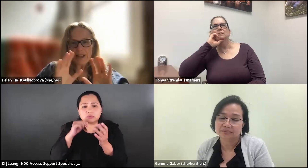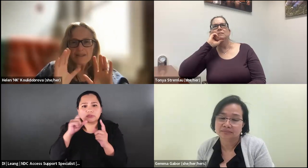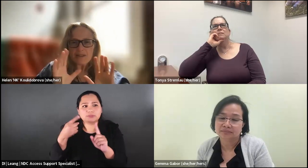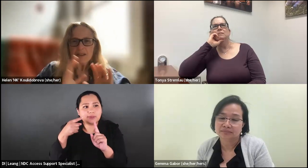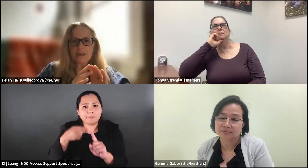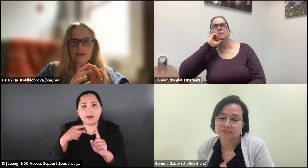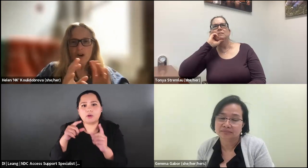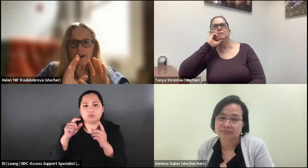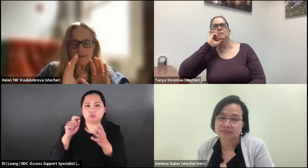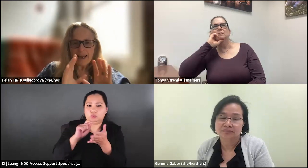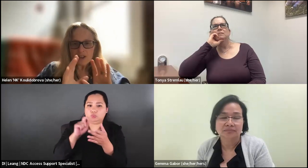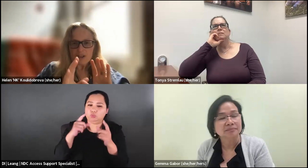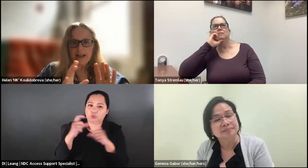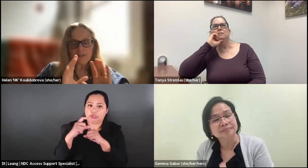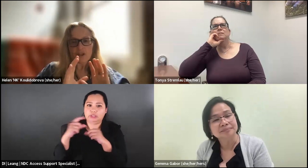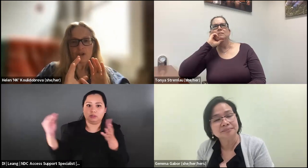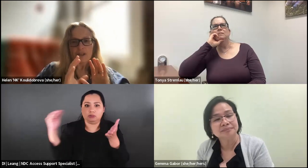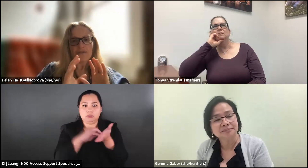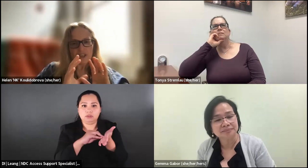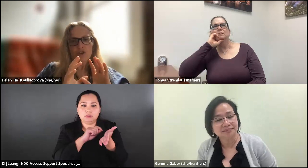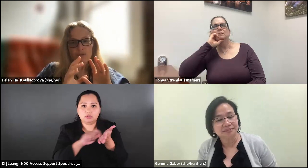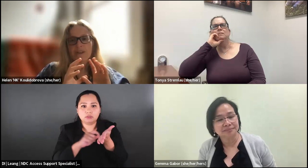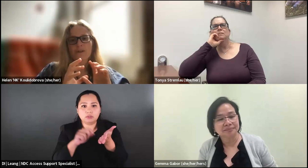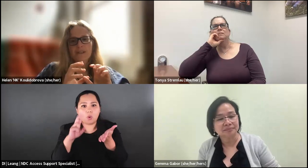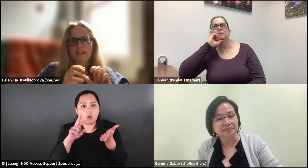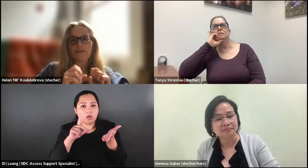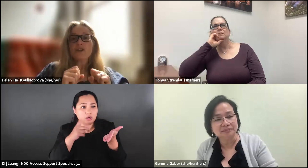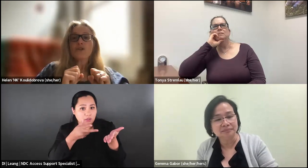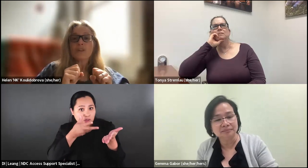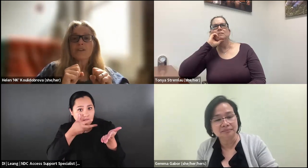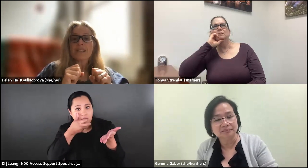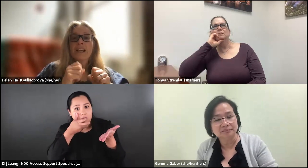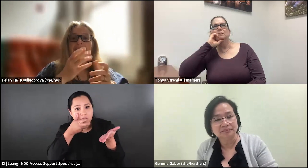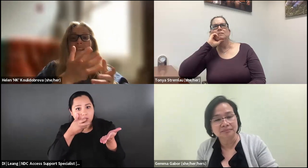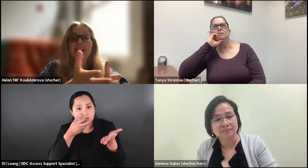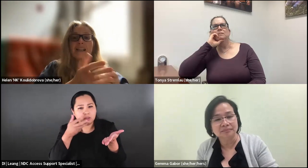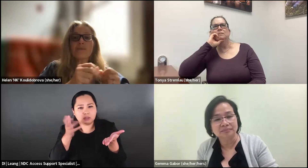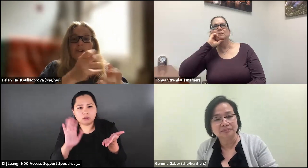That's not actually the definition of literacy. The definition of literacy is exactly what